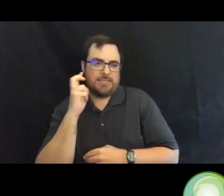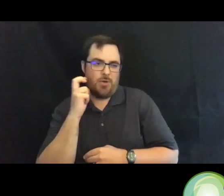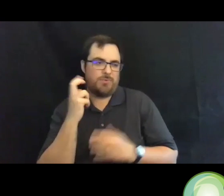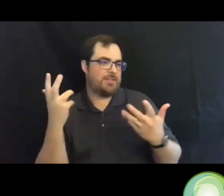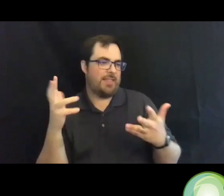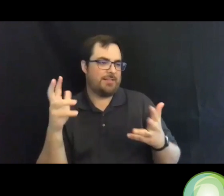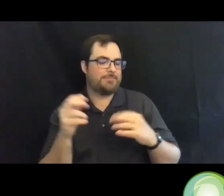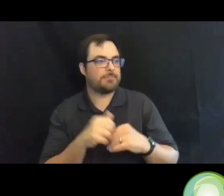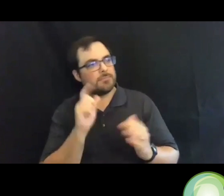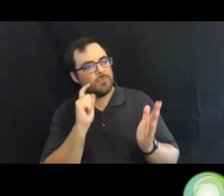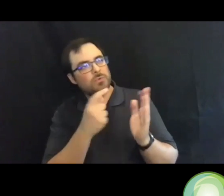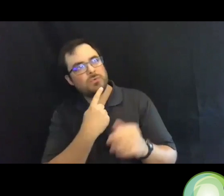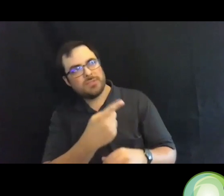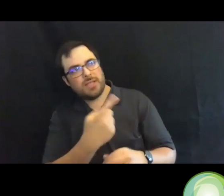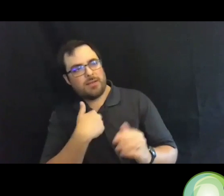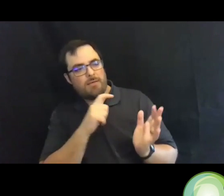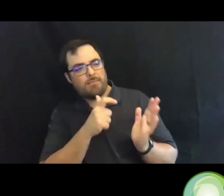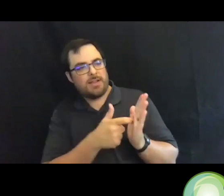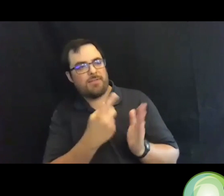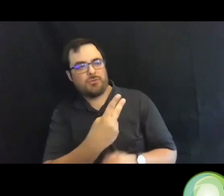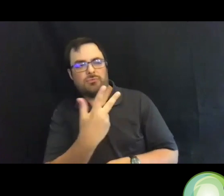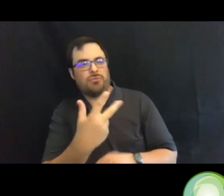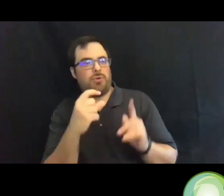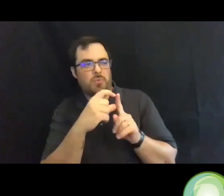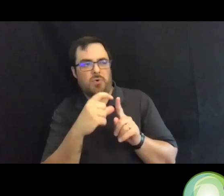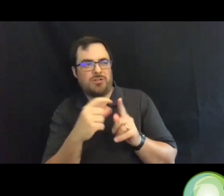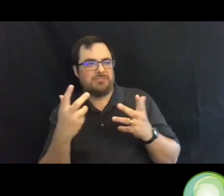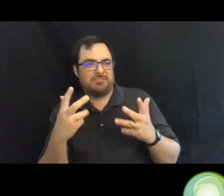identifying two or three words just to get them used to what the concept of